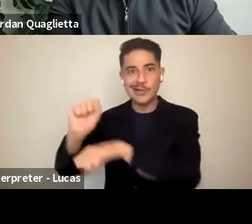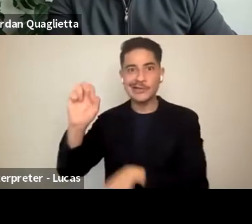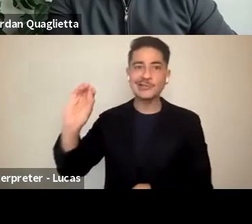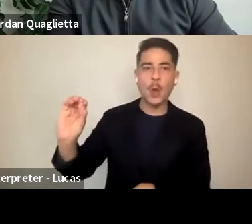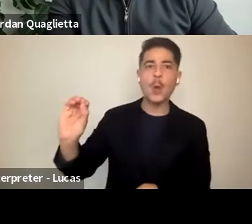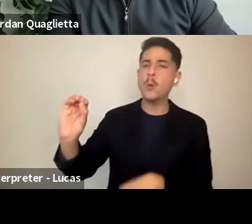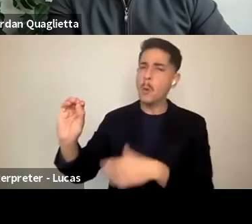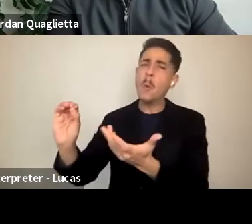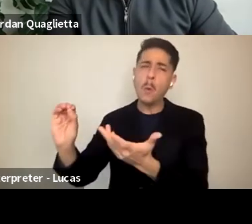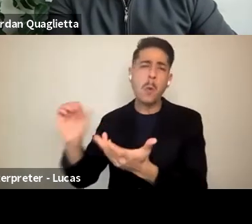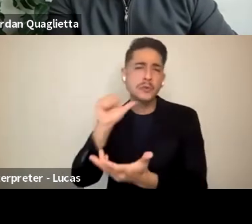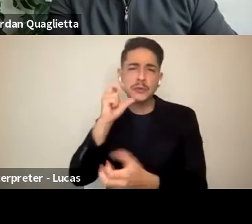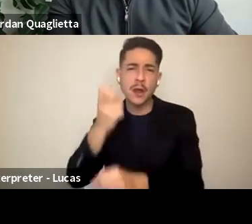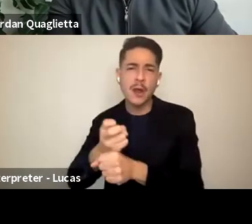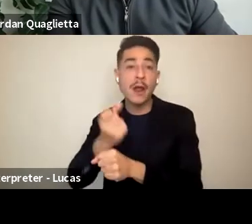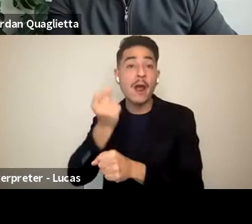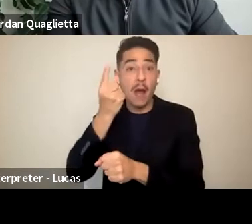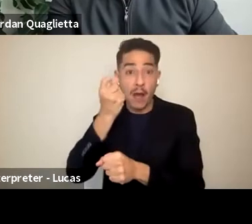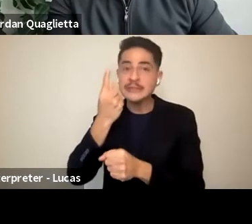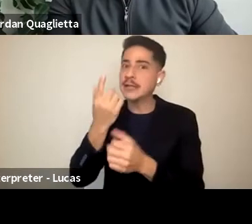It really is. So thank you for that, Eric.